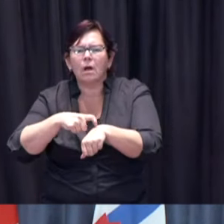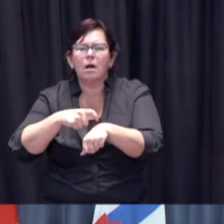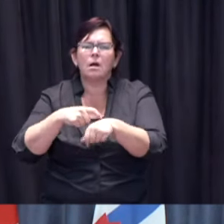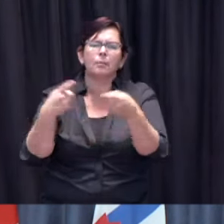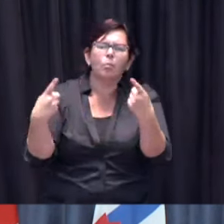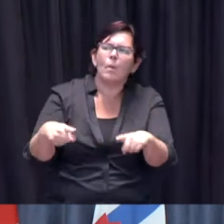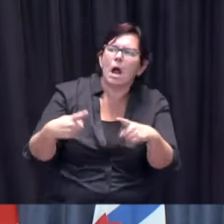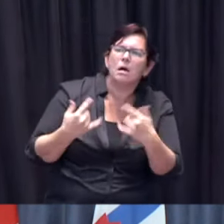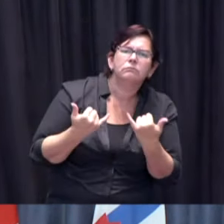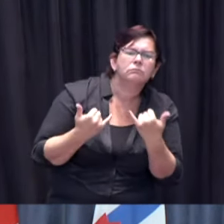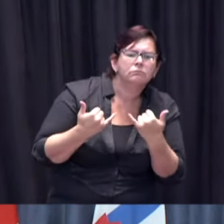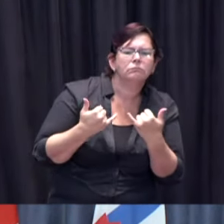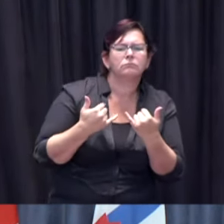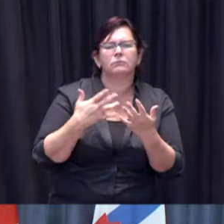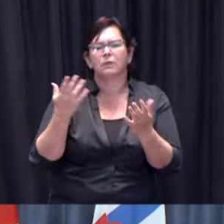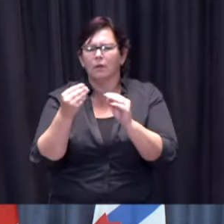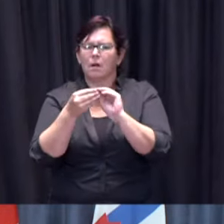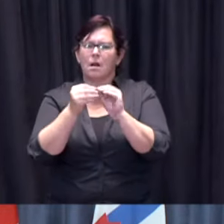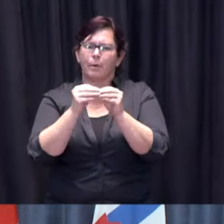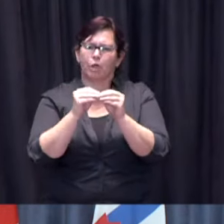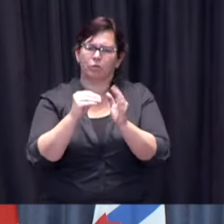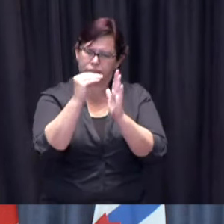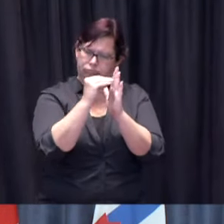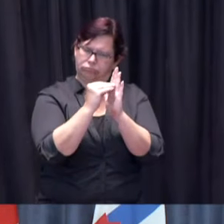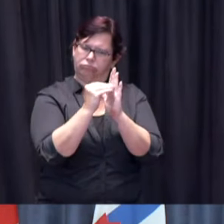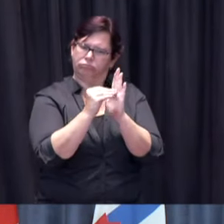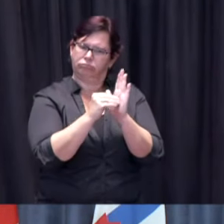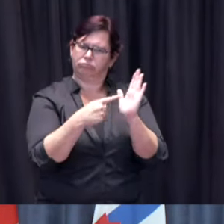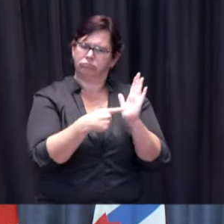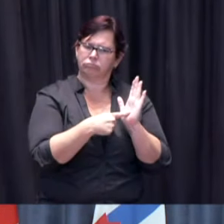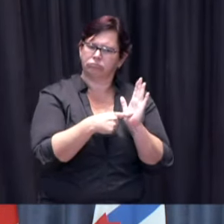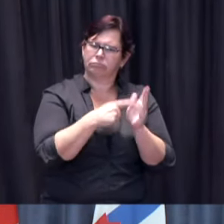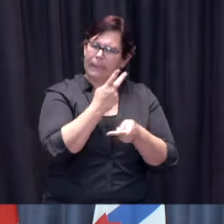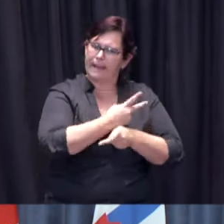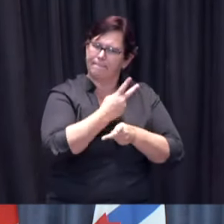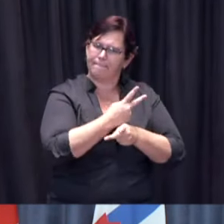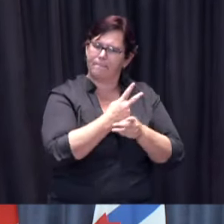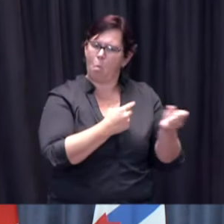We would store these logs we'd require them to be stored for a period of 30 days,